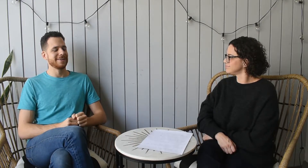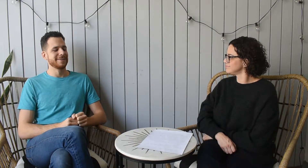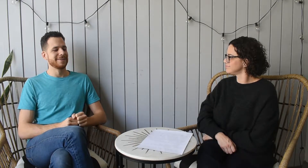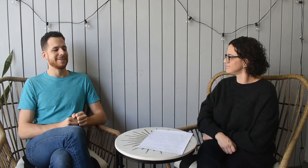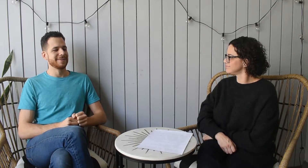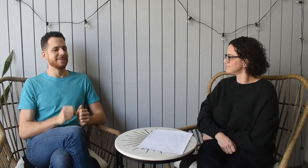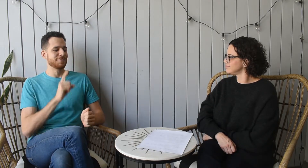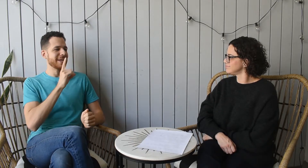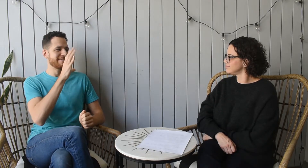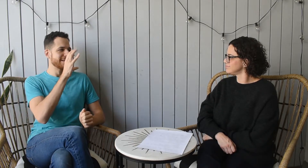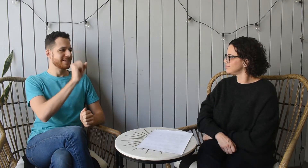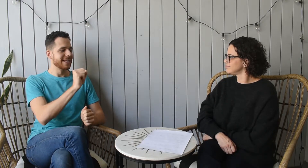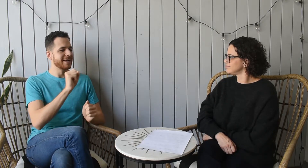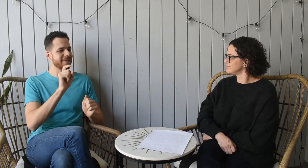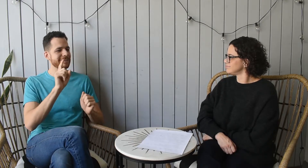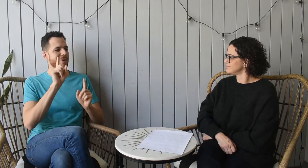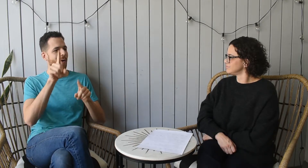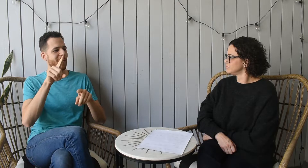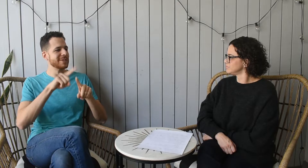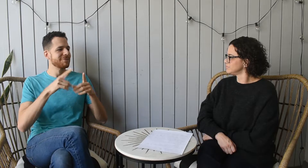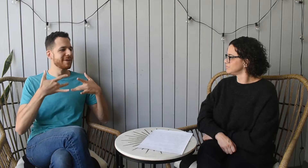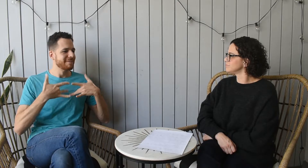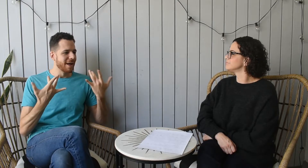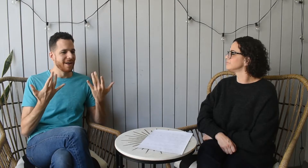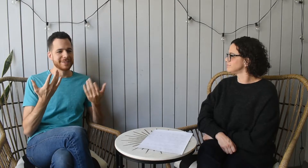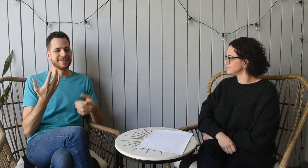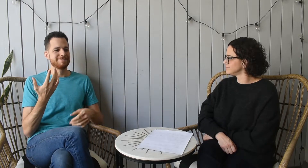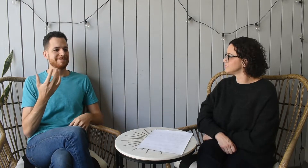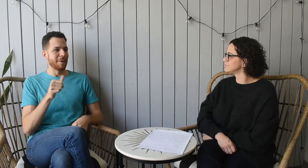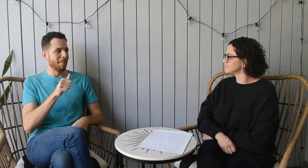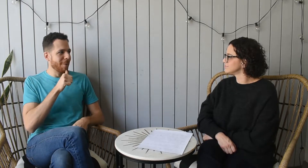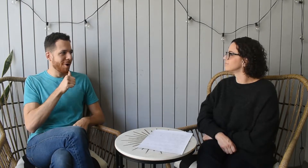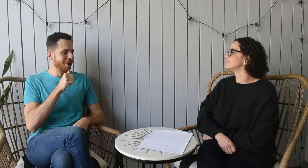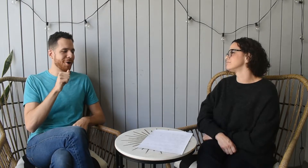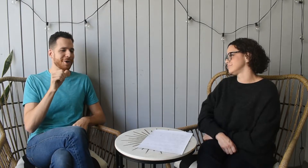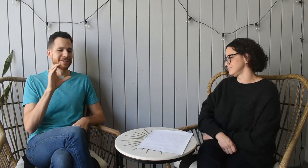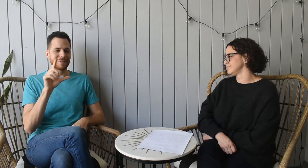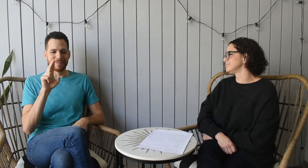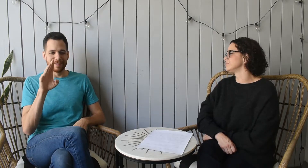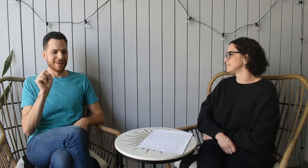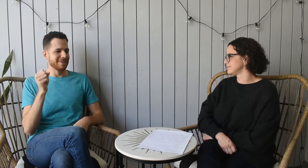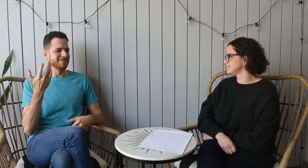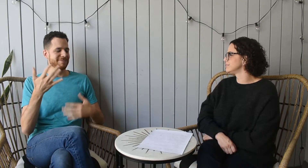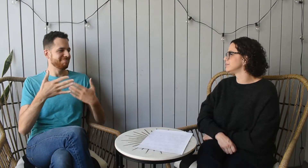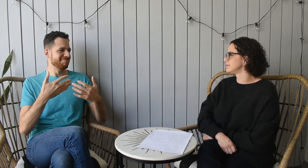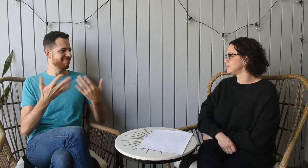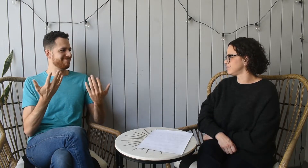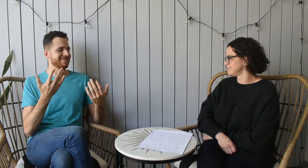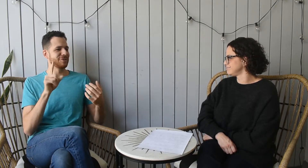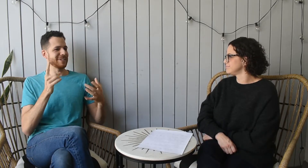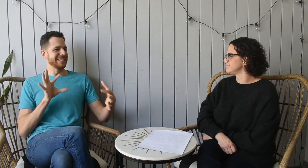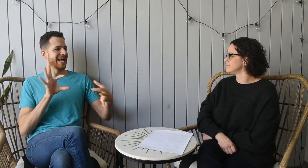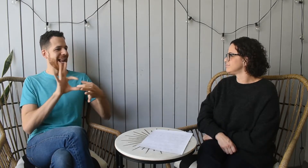It's really fascinating. You go to different events, bars, clubs, basically anywhere. There is that connection.